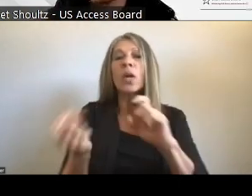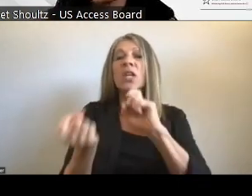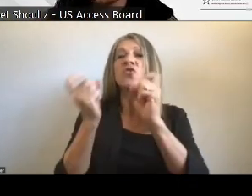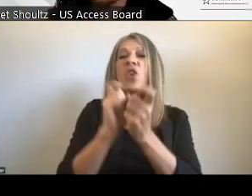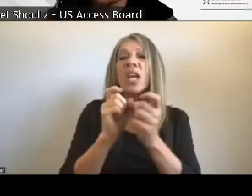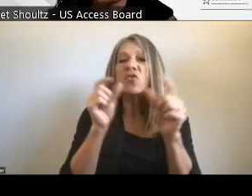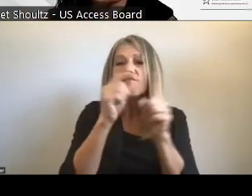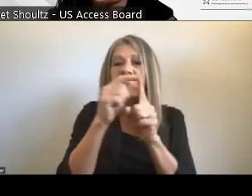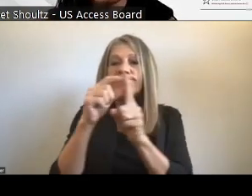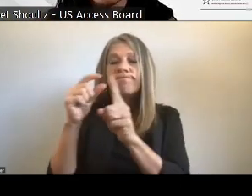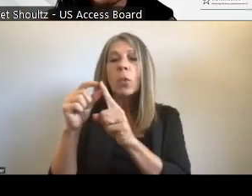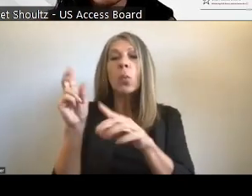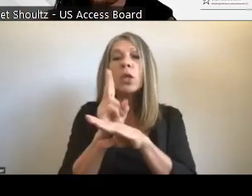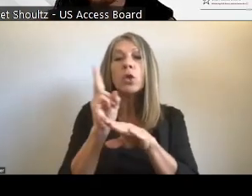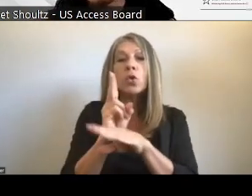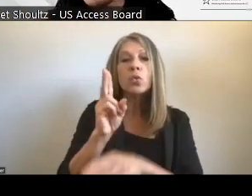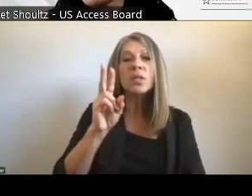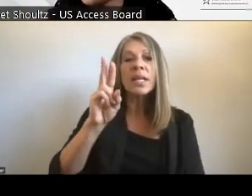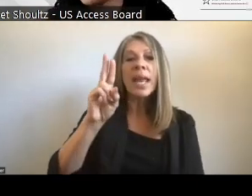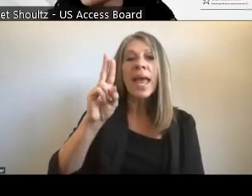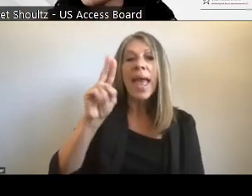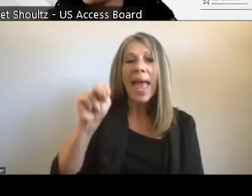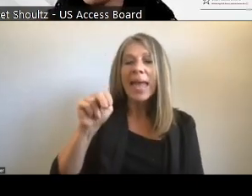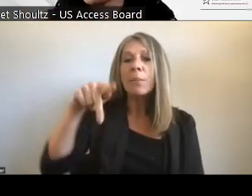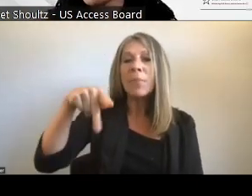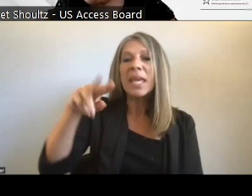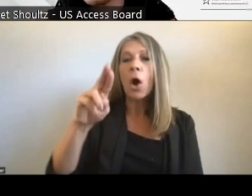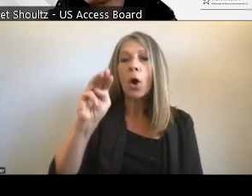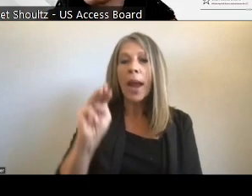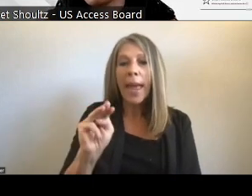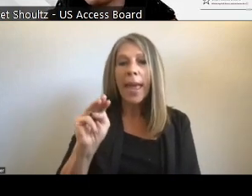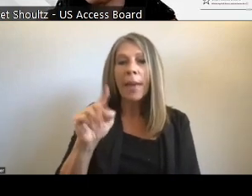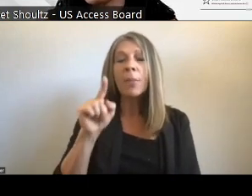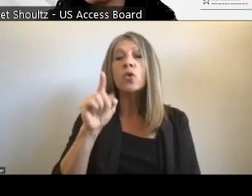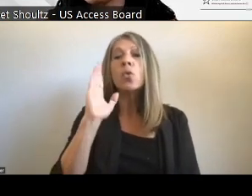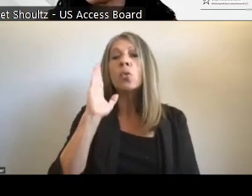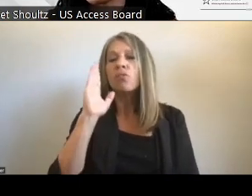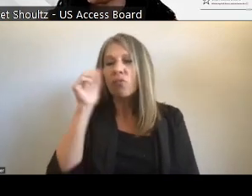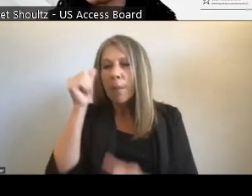terminology that we use in the NPRM. So in the NPRM, you'll recall we use the term